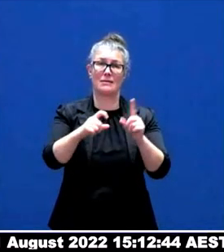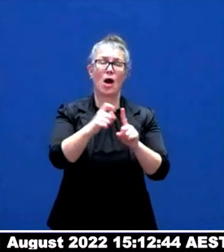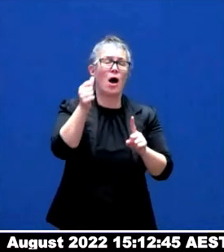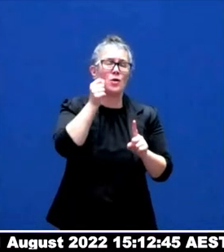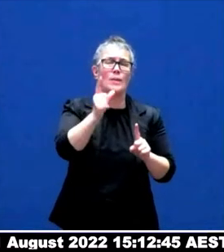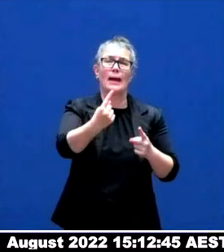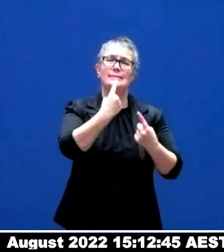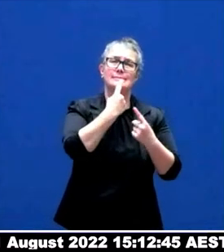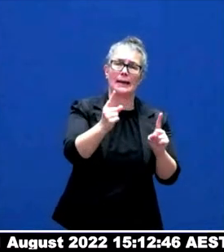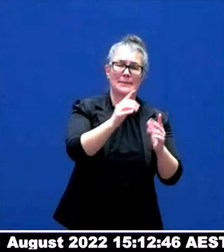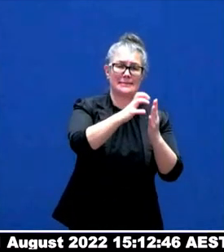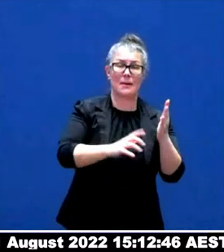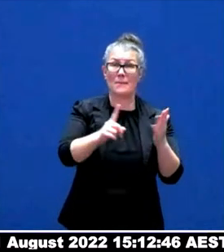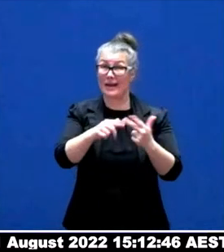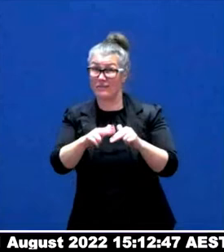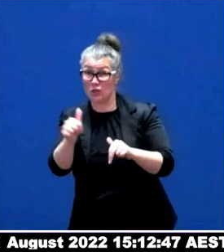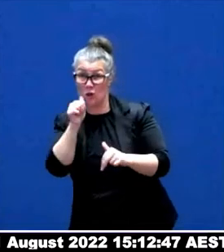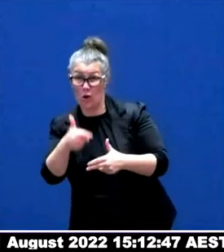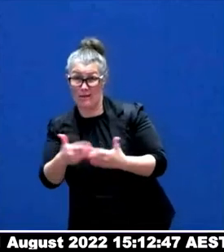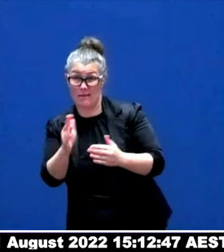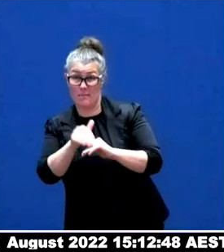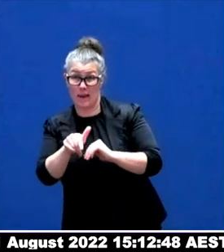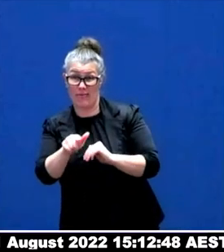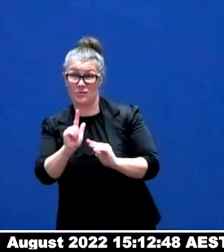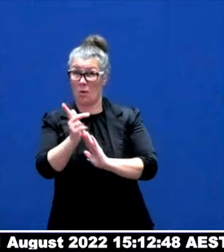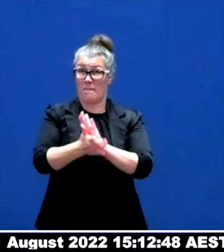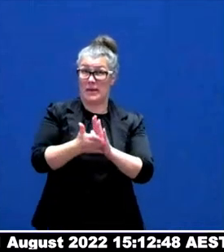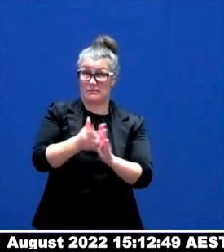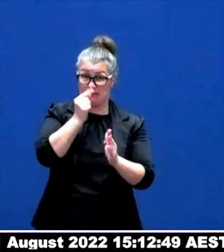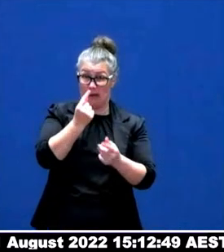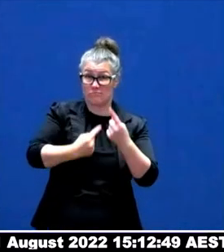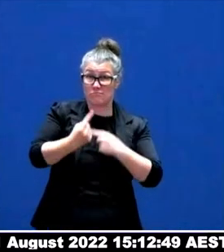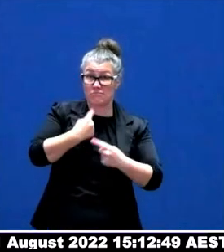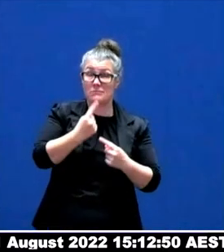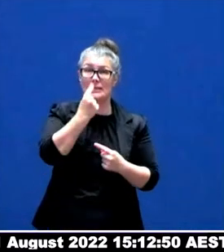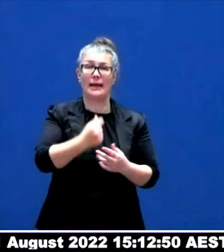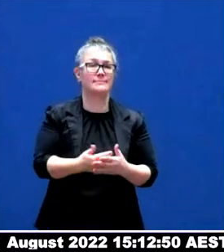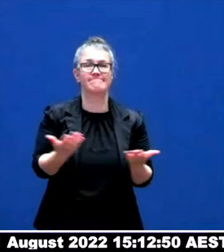But anyway, if you know anything about it and whatever this means, please tell us. Yes, I don't really, Counsel.